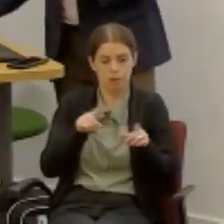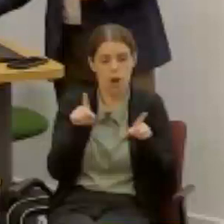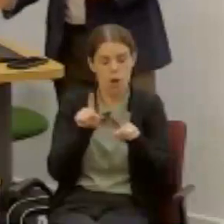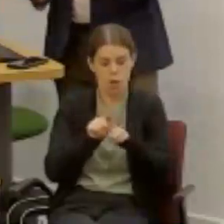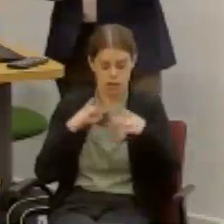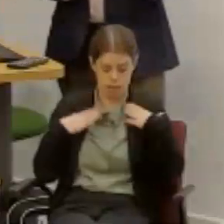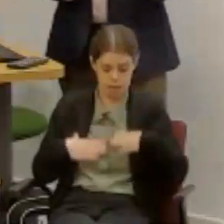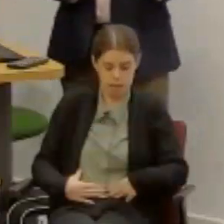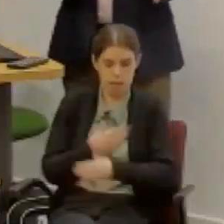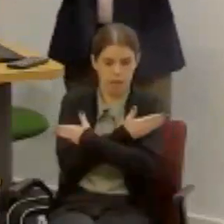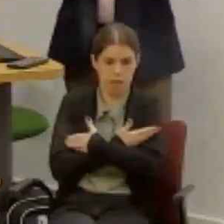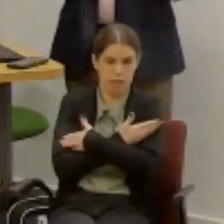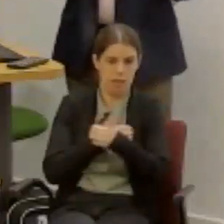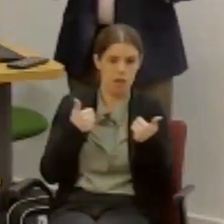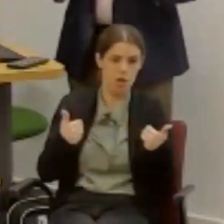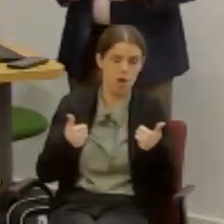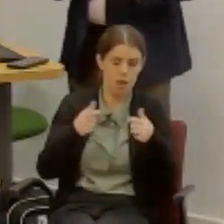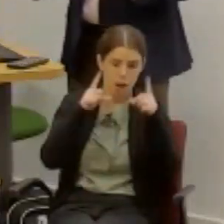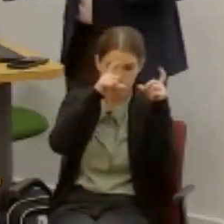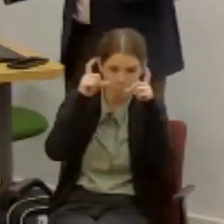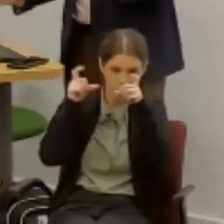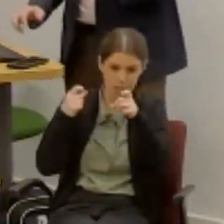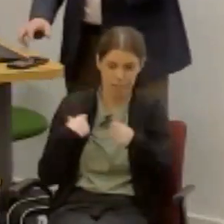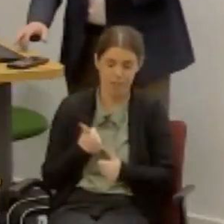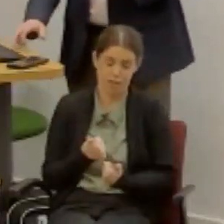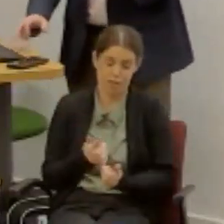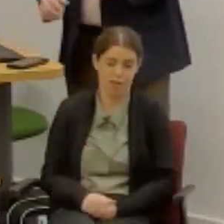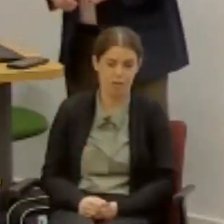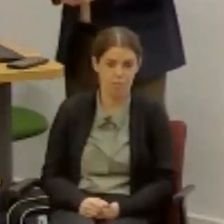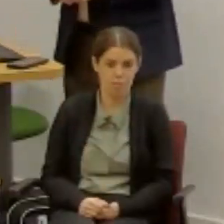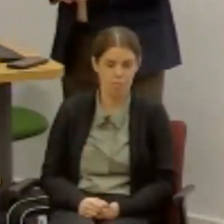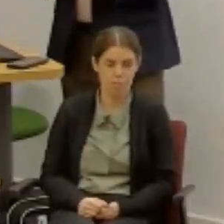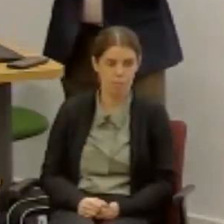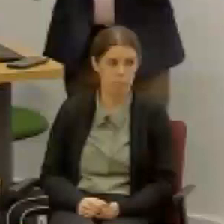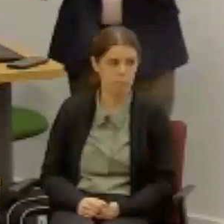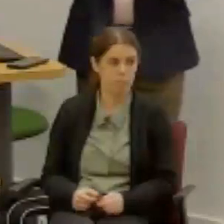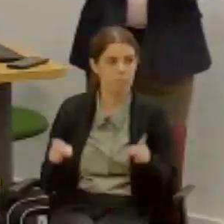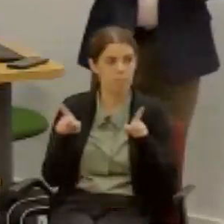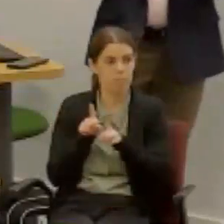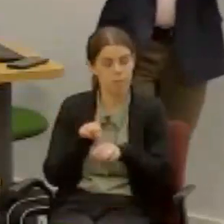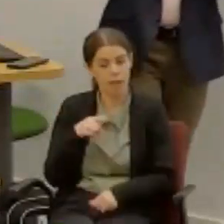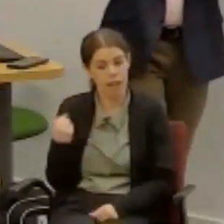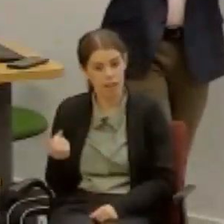Well, which is good for photos, not sure what else is for, but it looks good and great success. Having done.